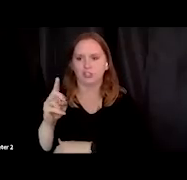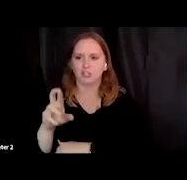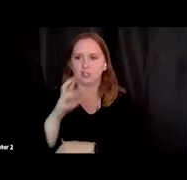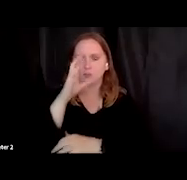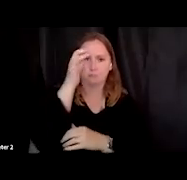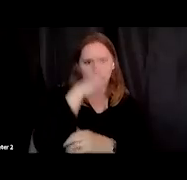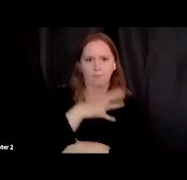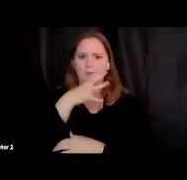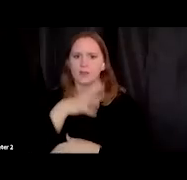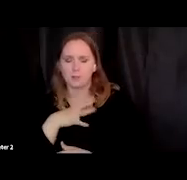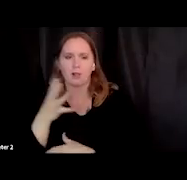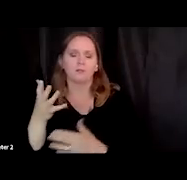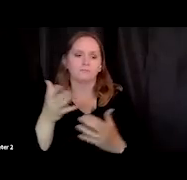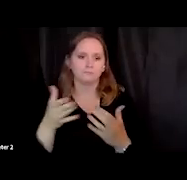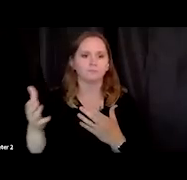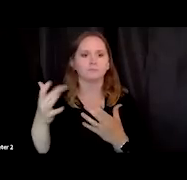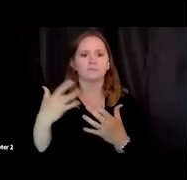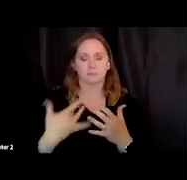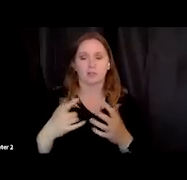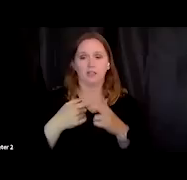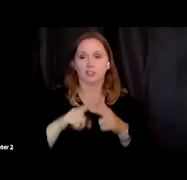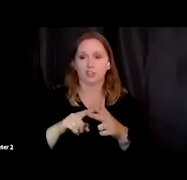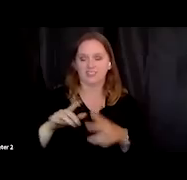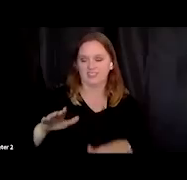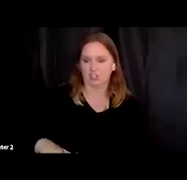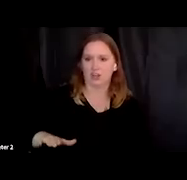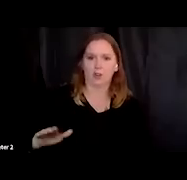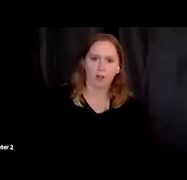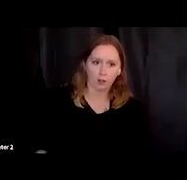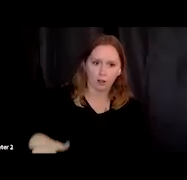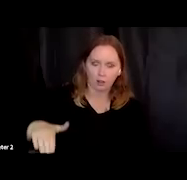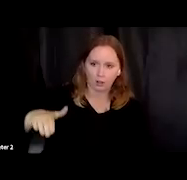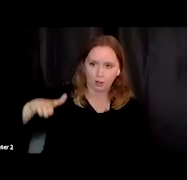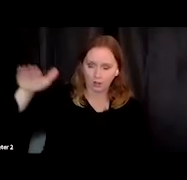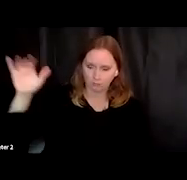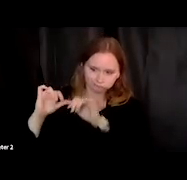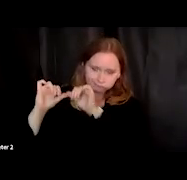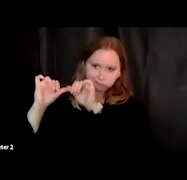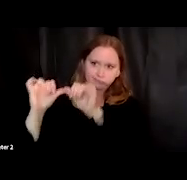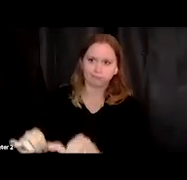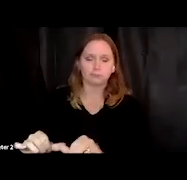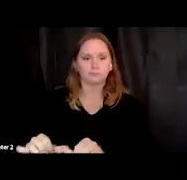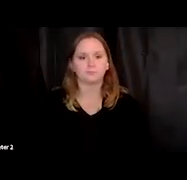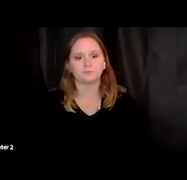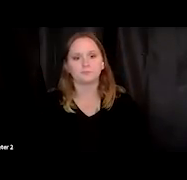and continues throughout one's life. We often slightly see a bit of a little more increase